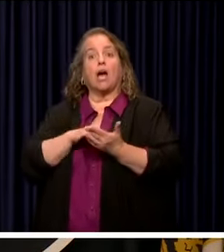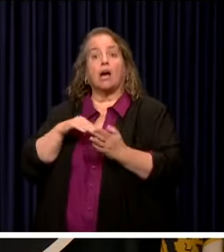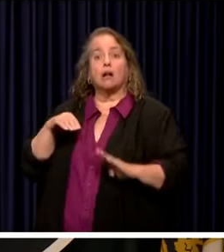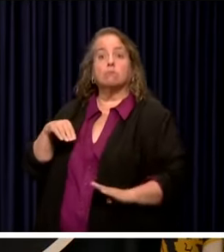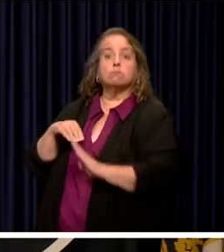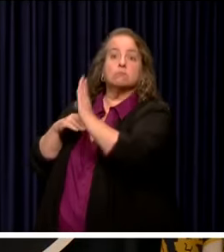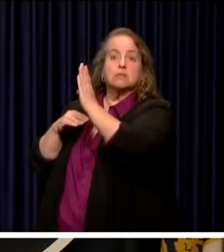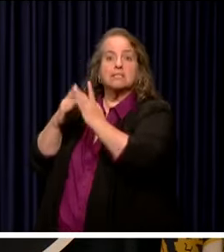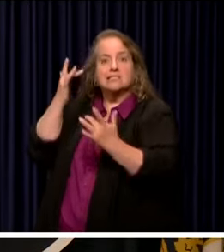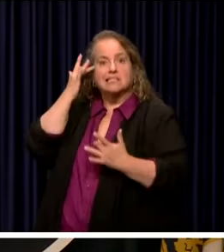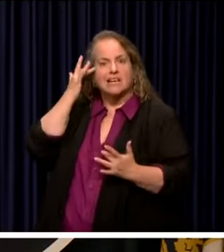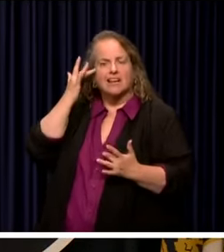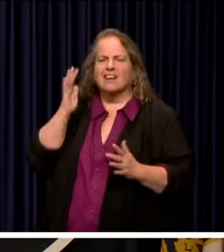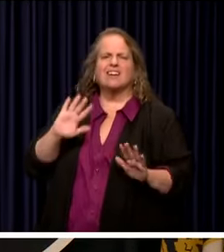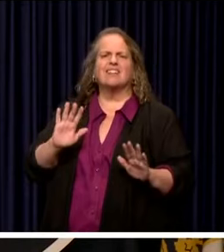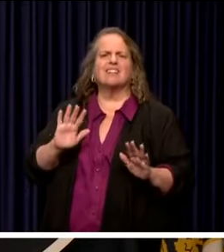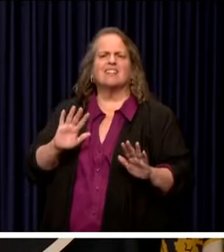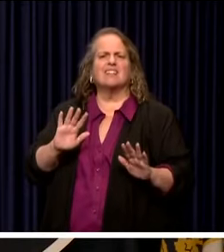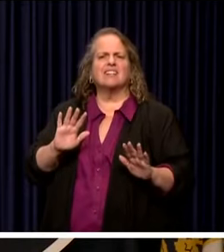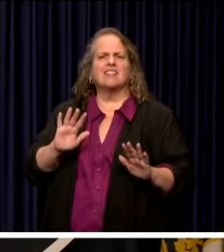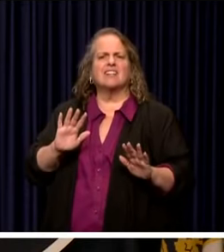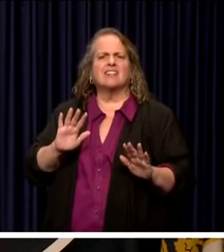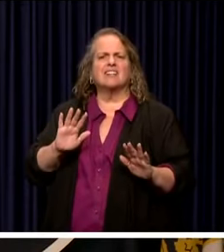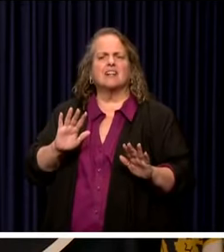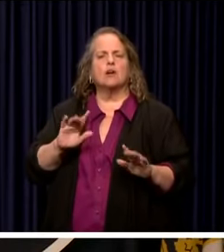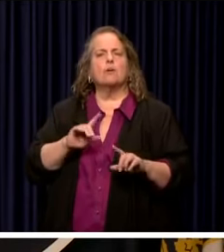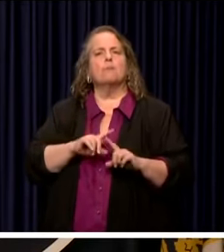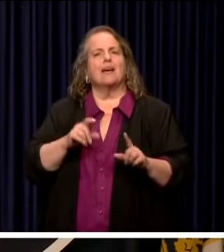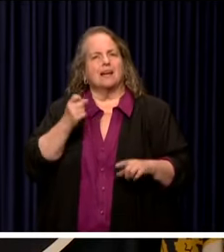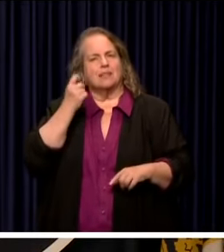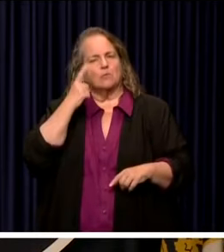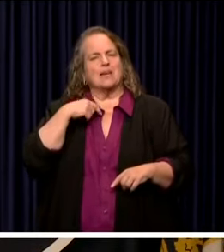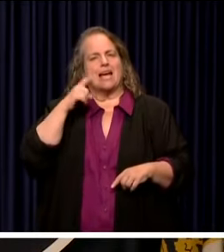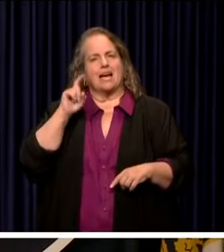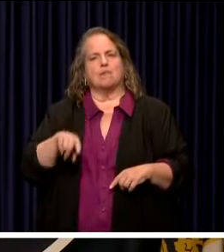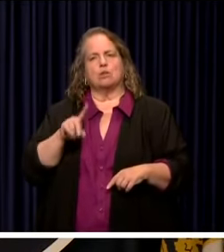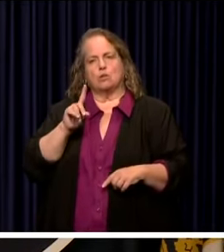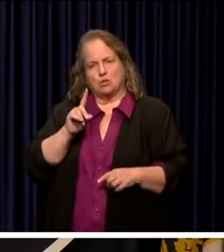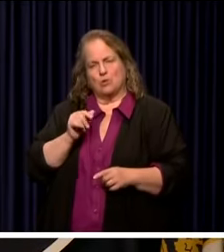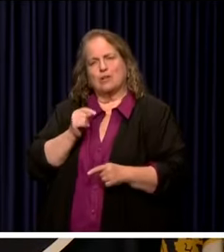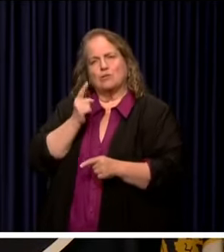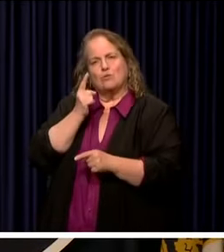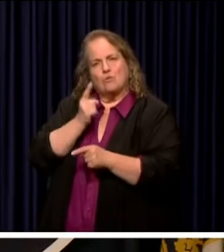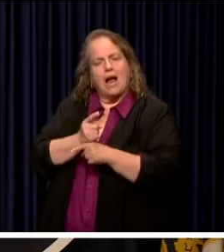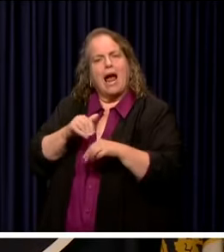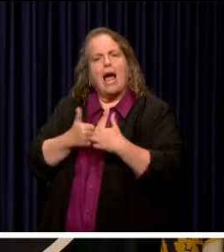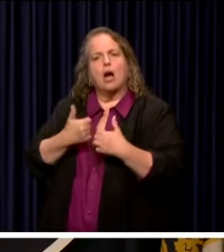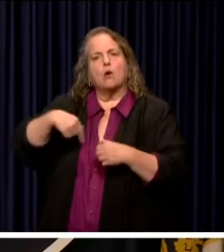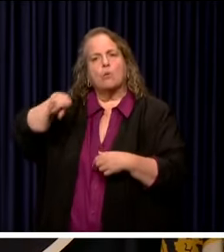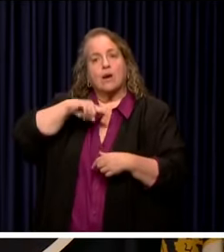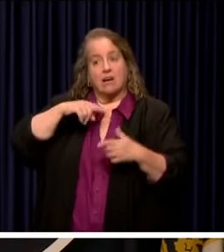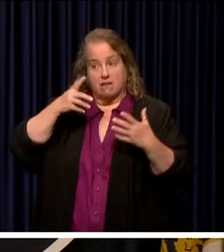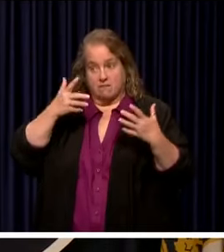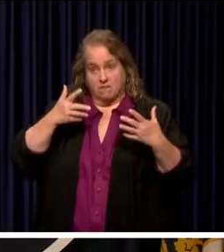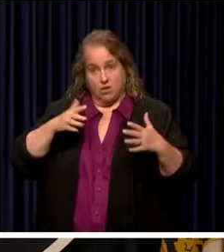RIGHT, LET'S GO THROUGH A LITTLE BIT OF THE BENCHMARKS, AND I'M